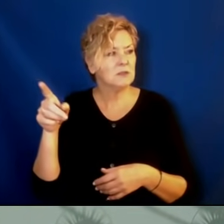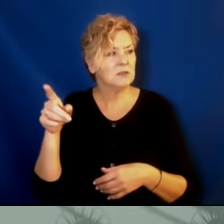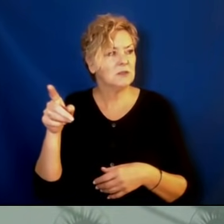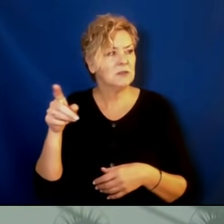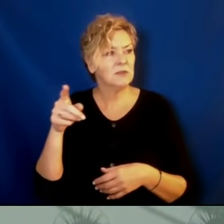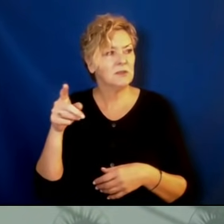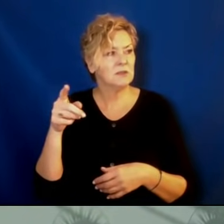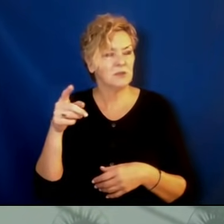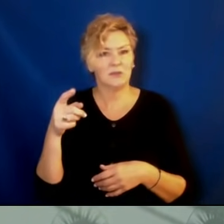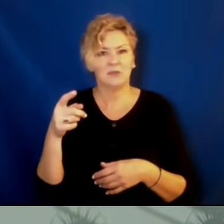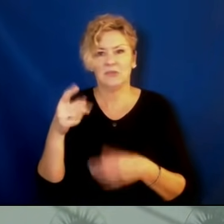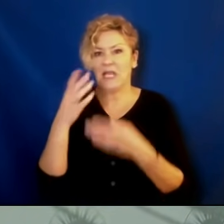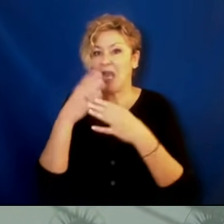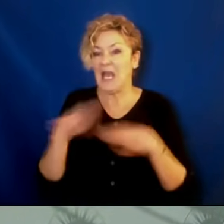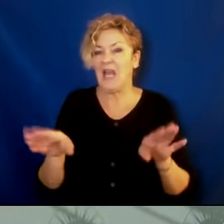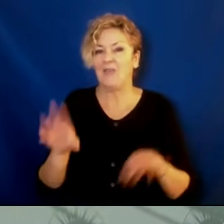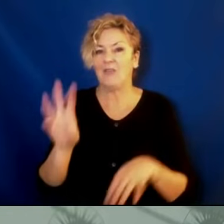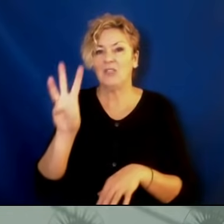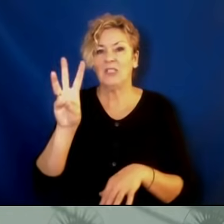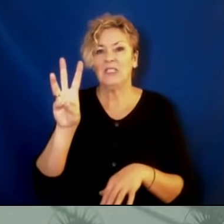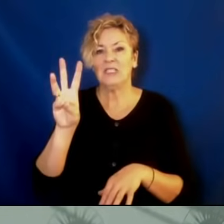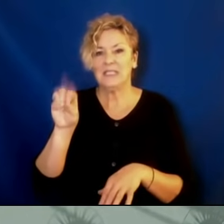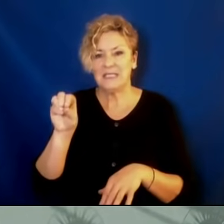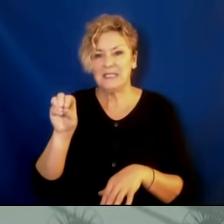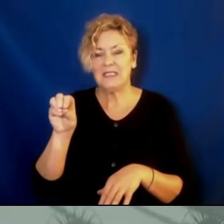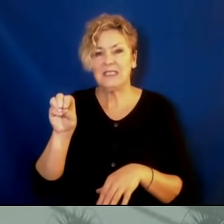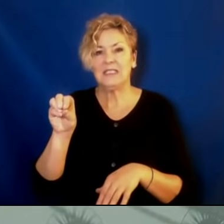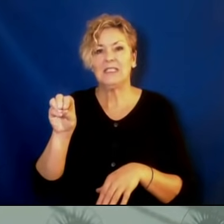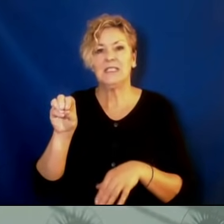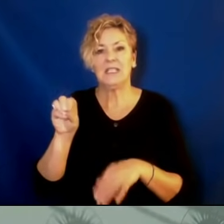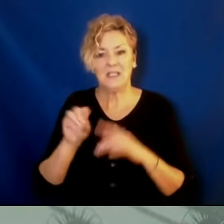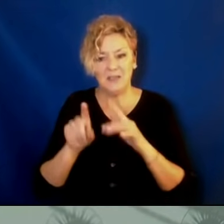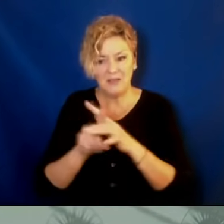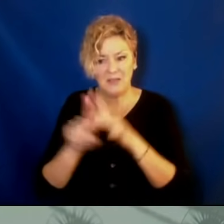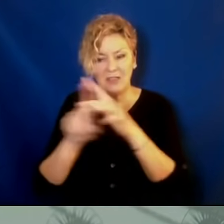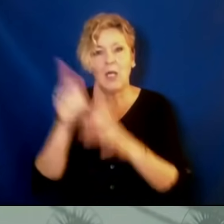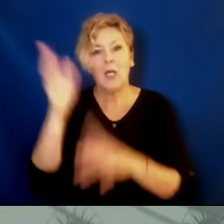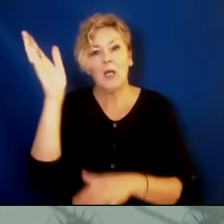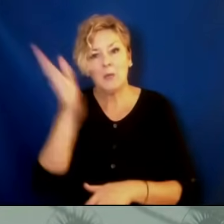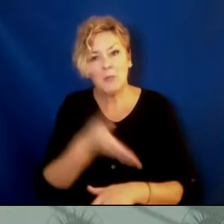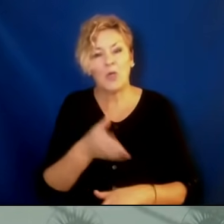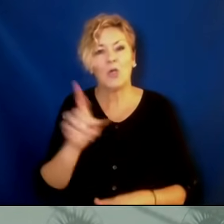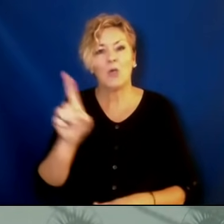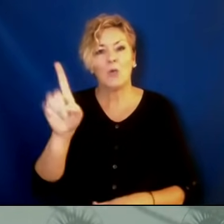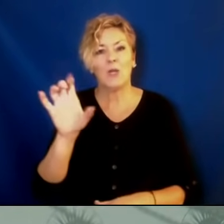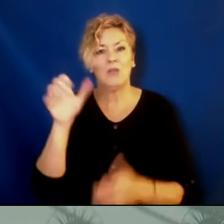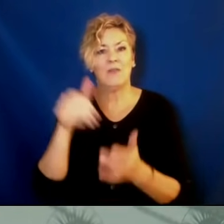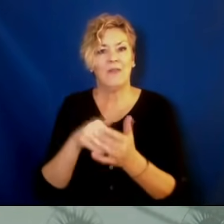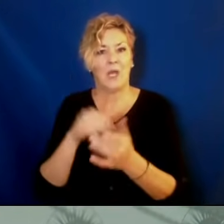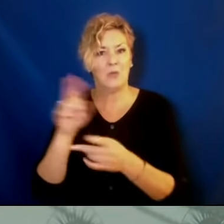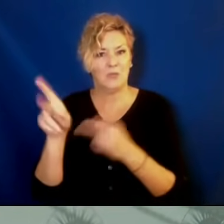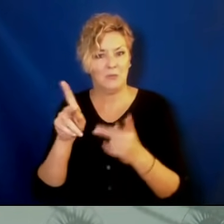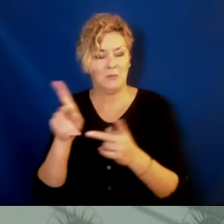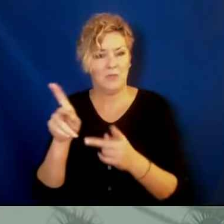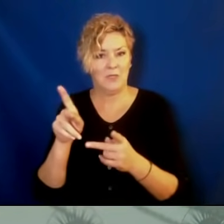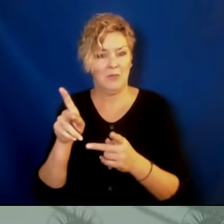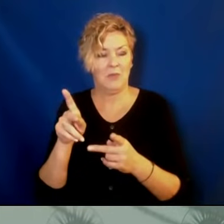in the area and obviously regular information by health service delivery, the one thing I would say though to people across